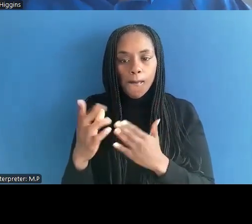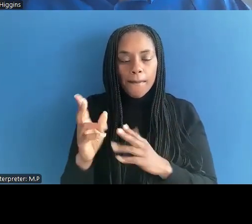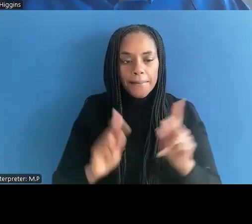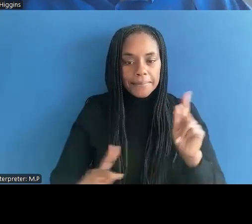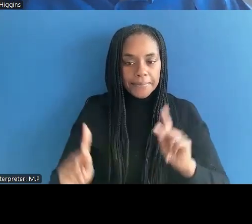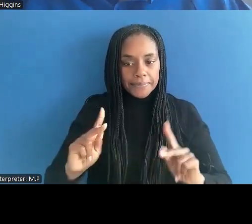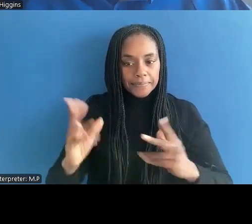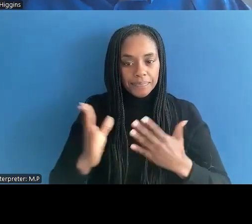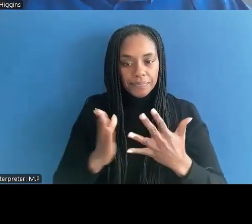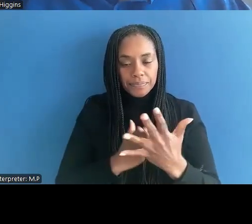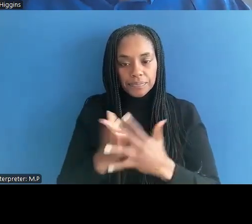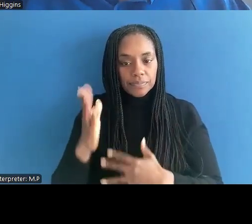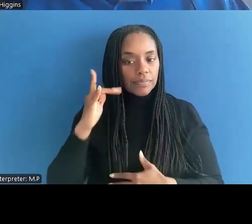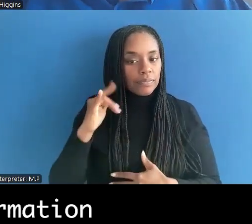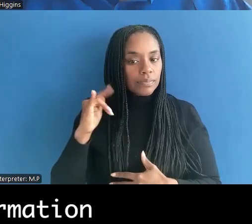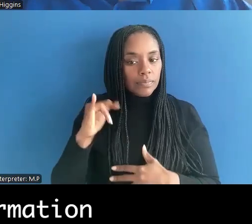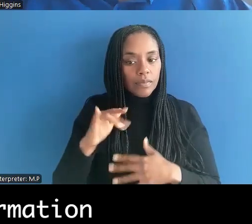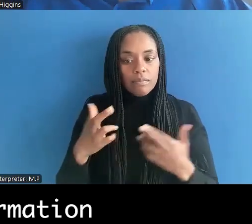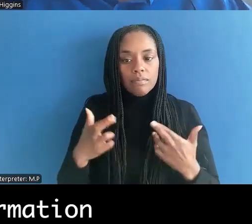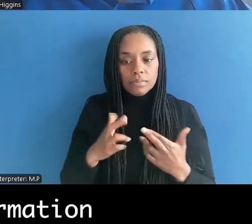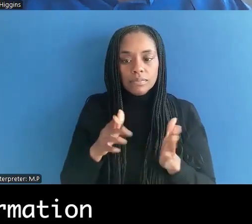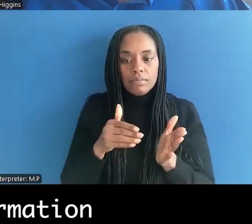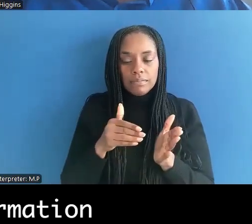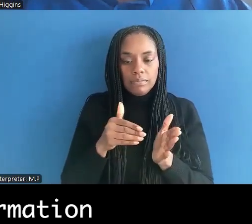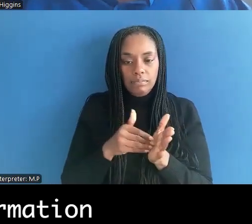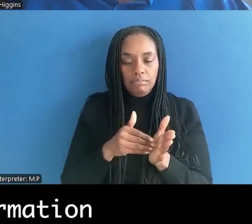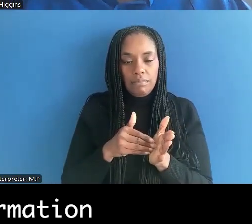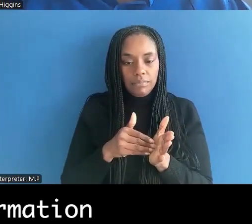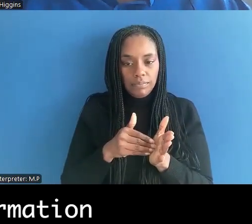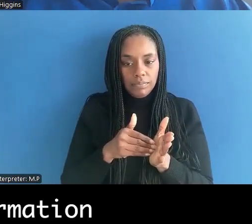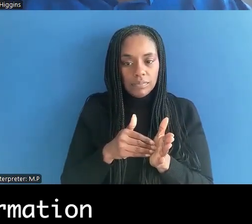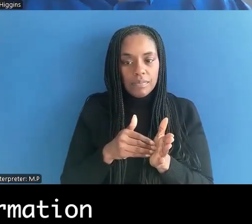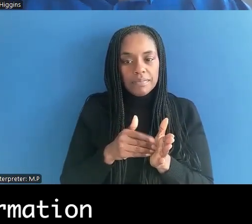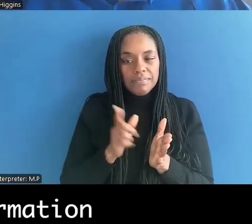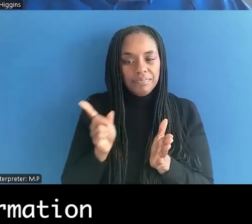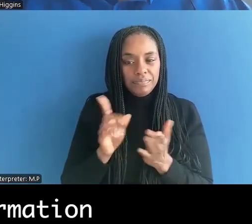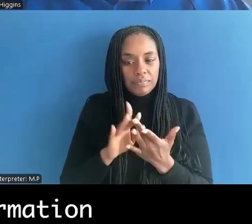through the California Regional Center System. And so this is the contact information for how to get in touch,